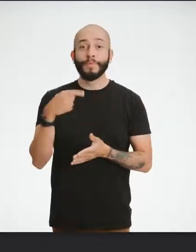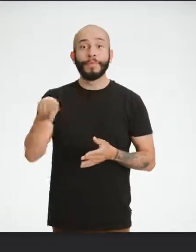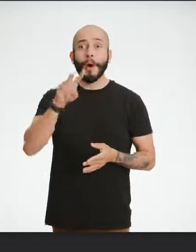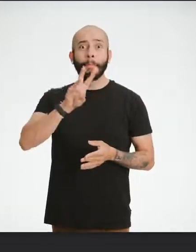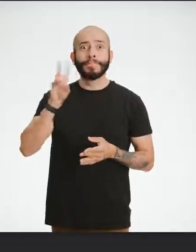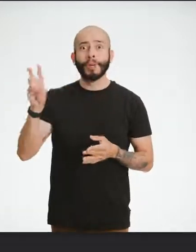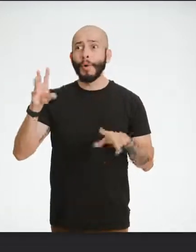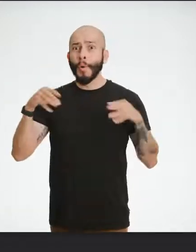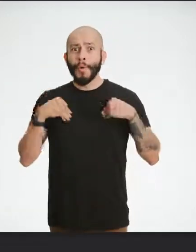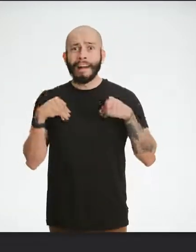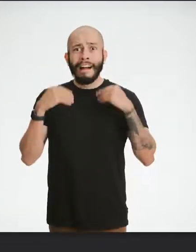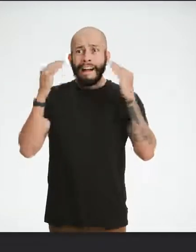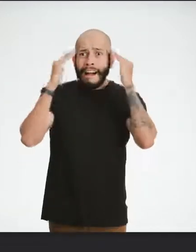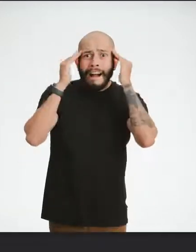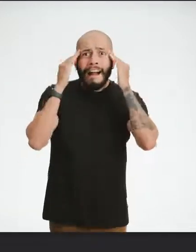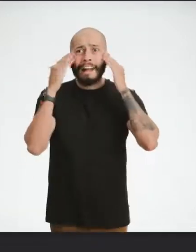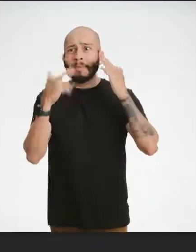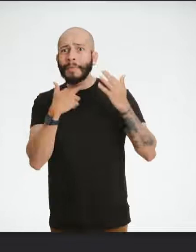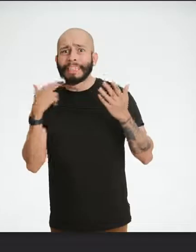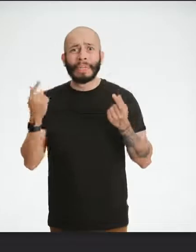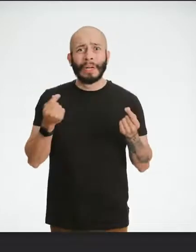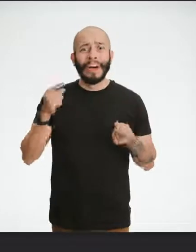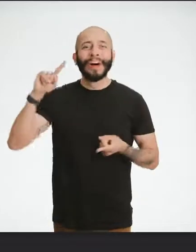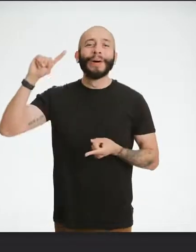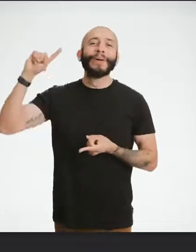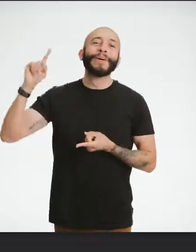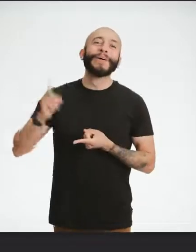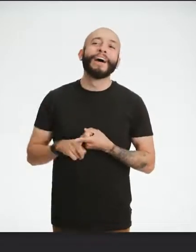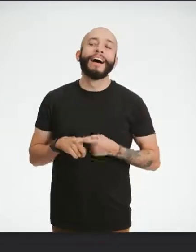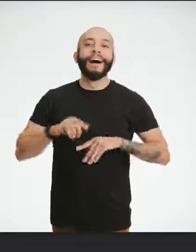This significantly reduces your risk as a website owner.